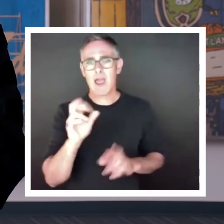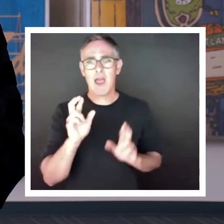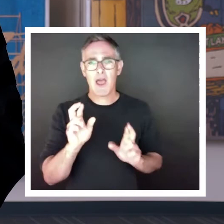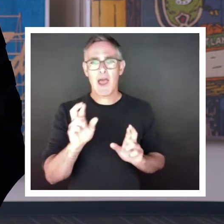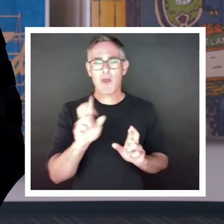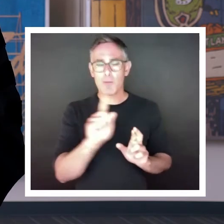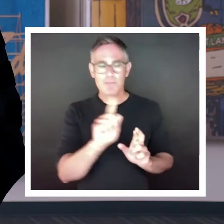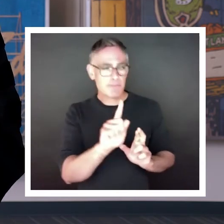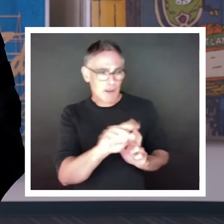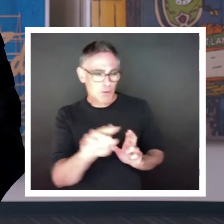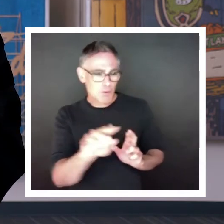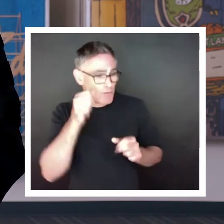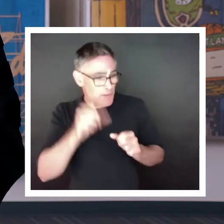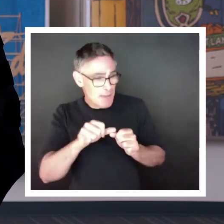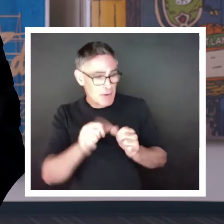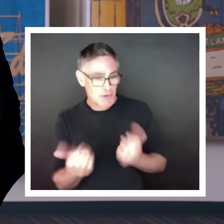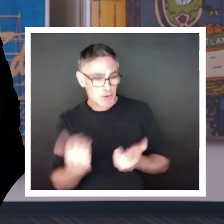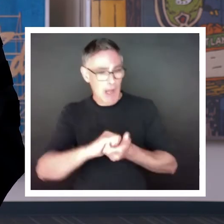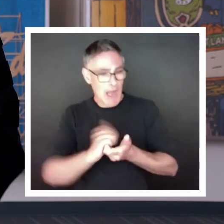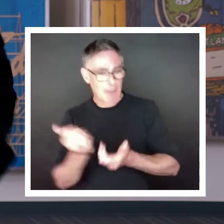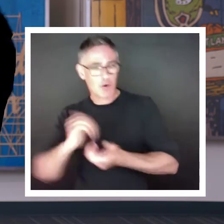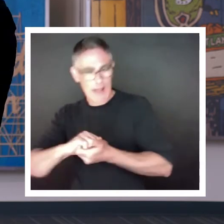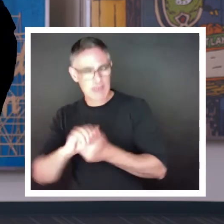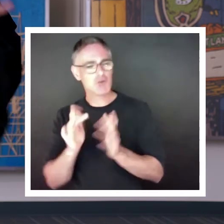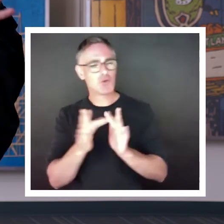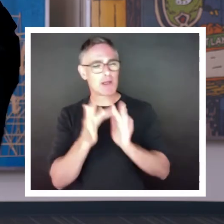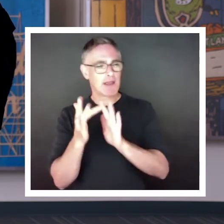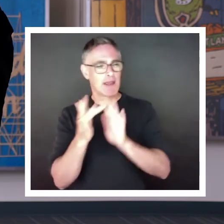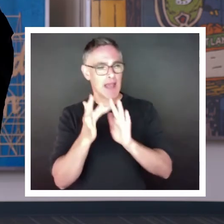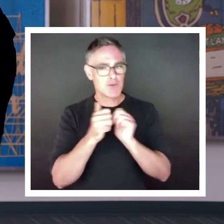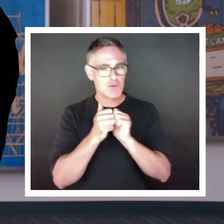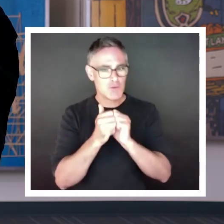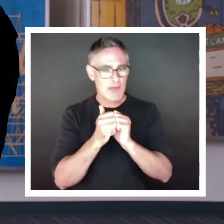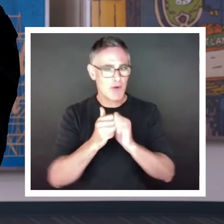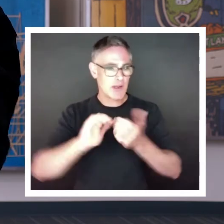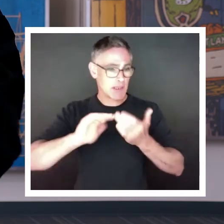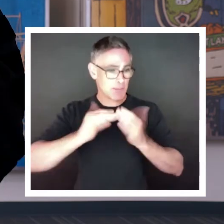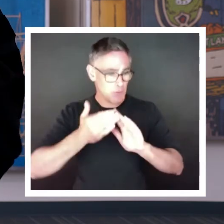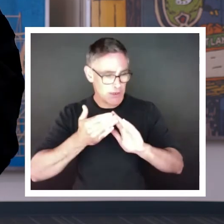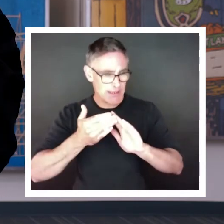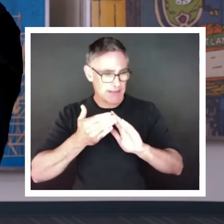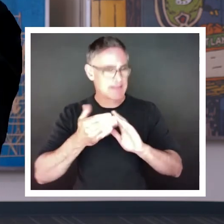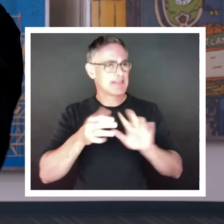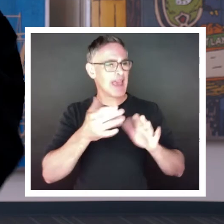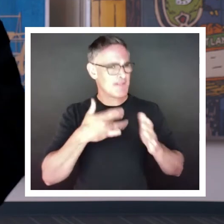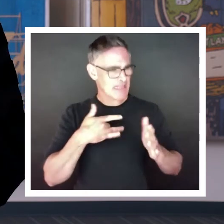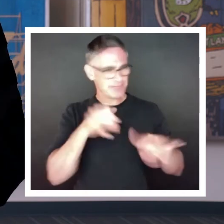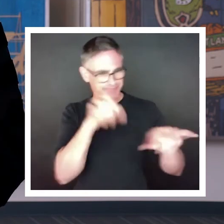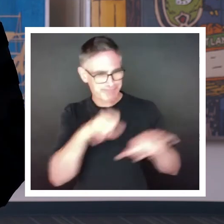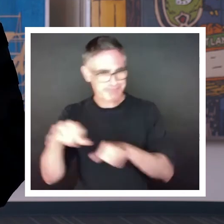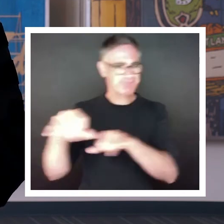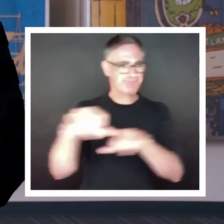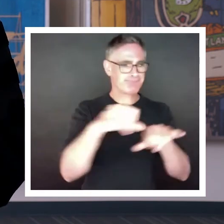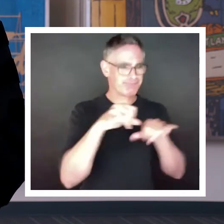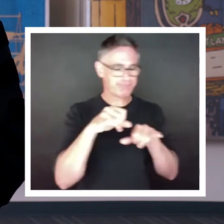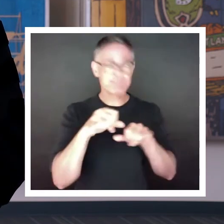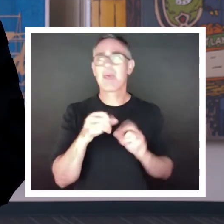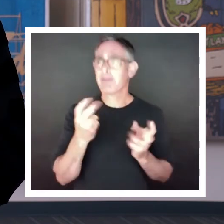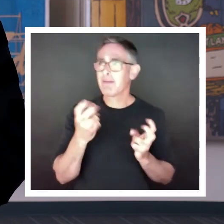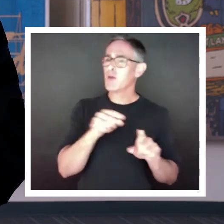and connect together in community, a common unity that you can adjust your way of thinking, knowing and doing